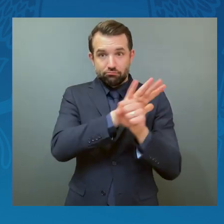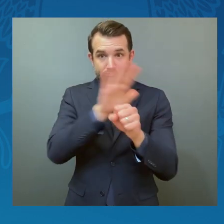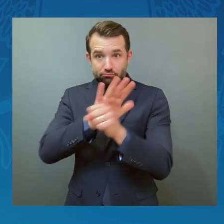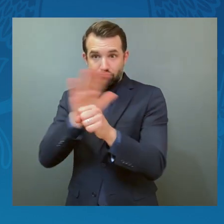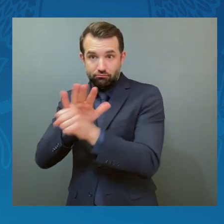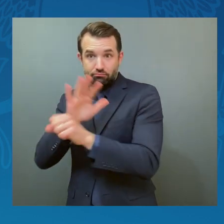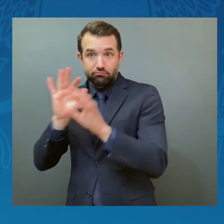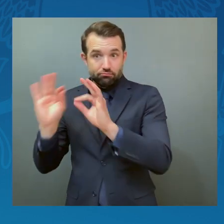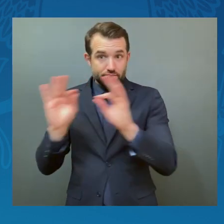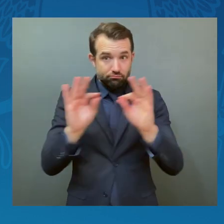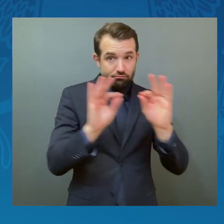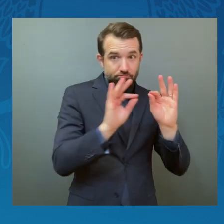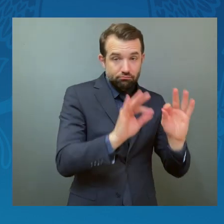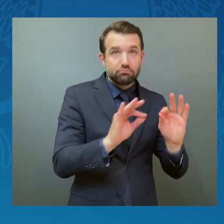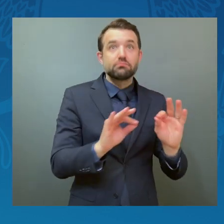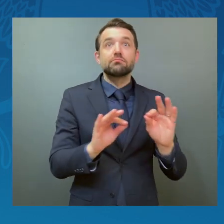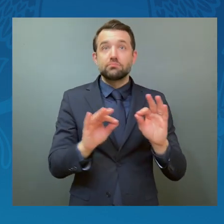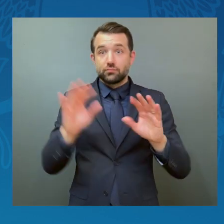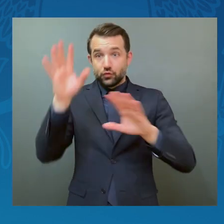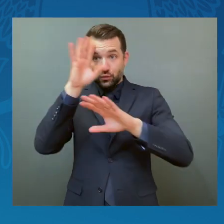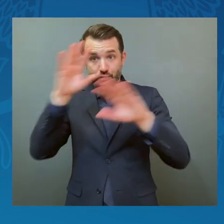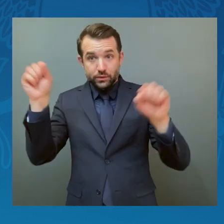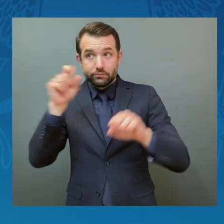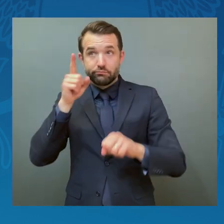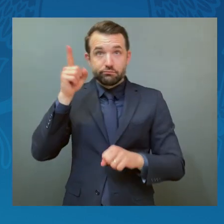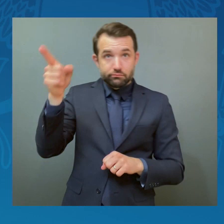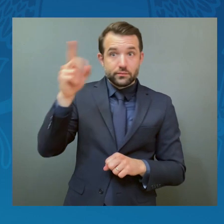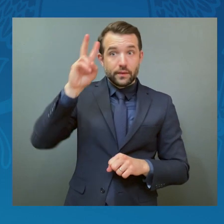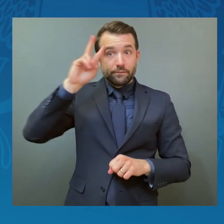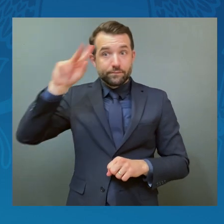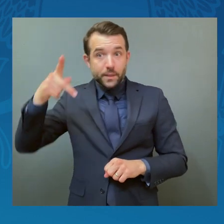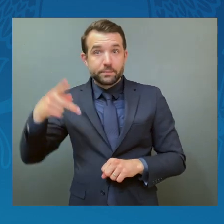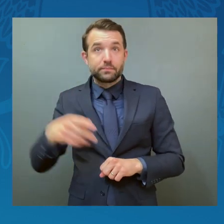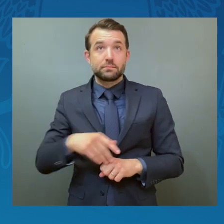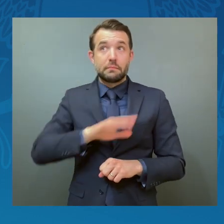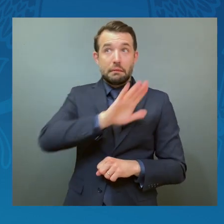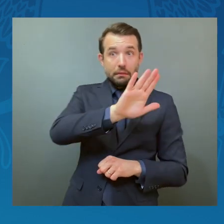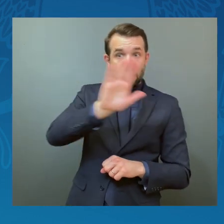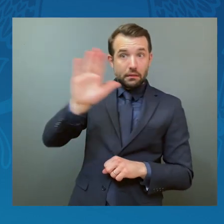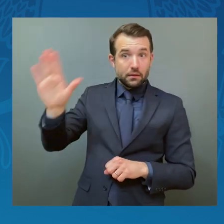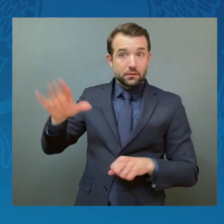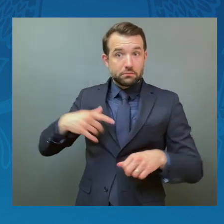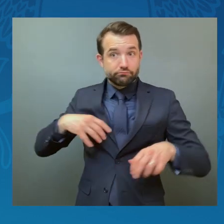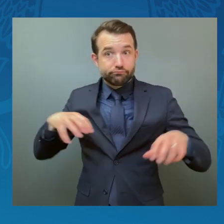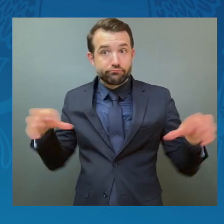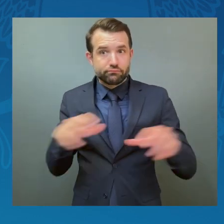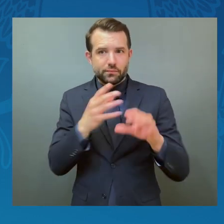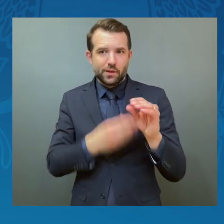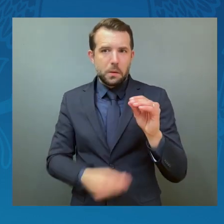and Vice President Harris, more Americans have health insurance through Medicaid and the marketplace under the Affordable Care Act